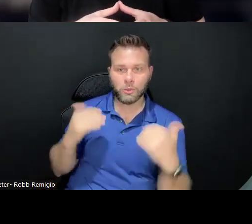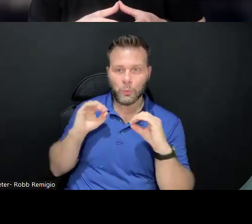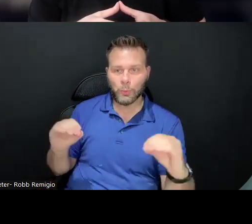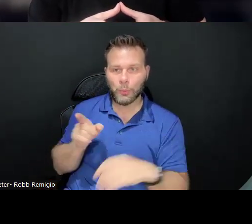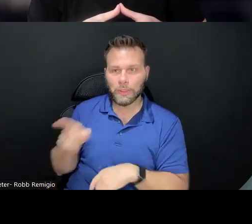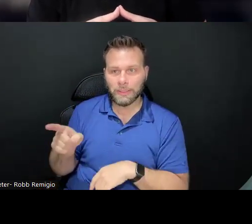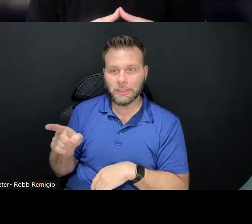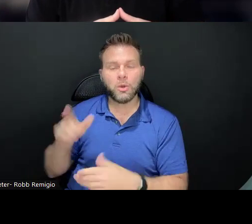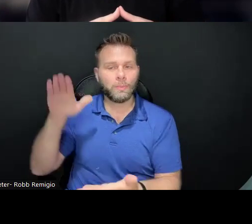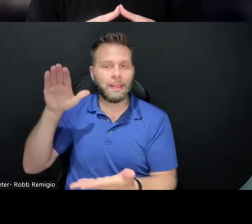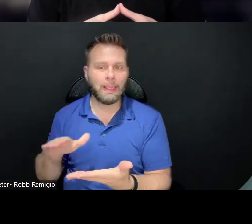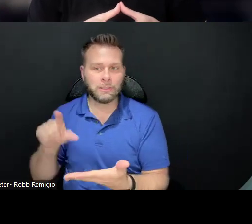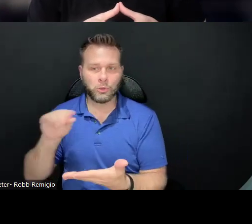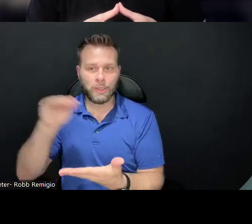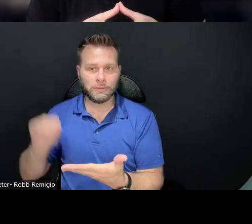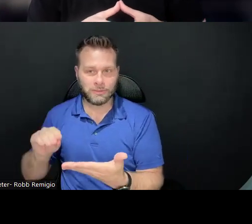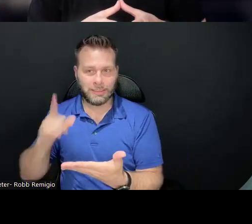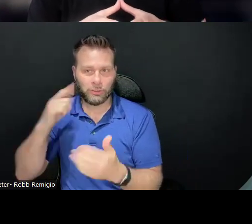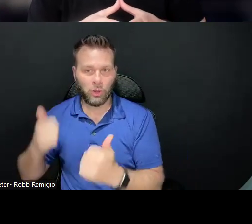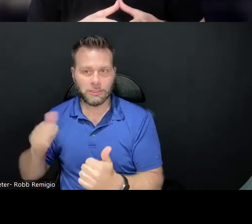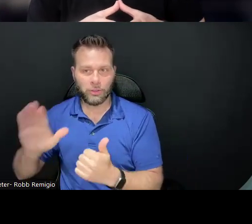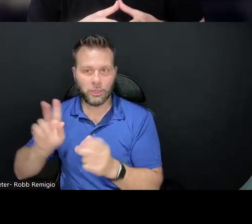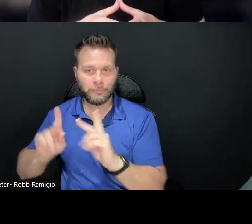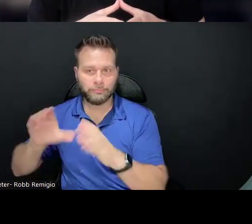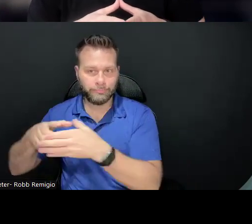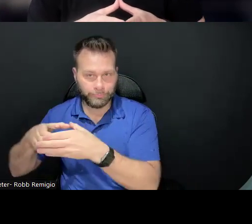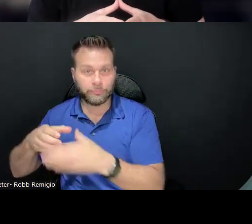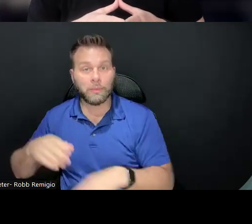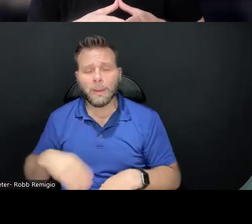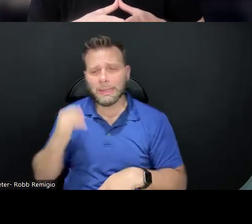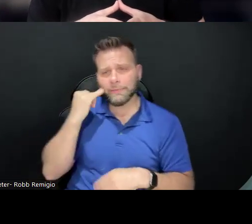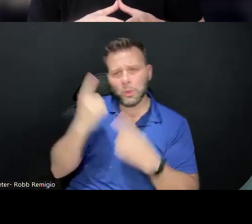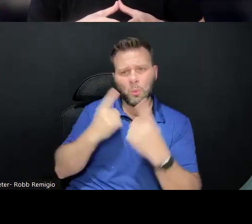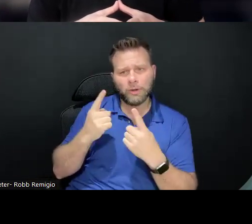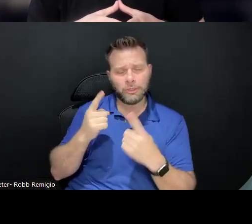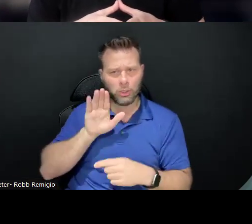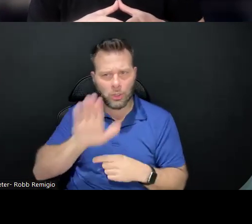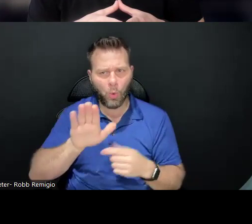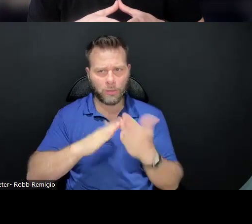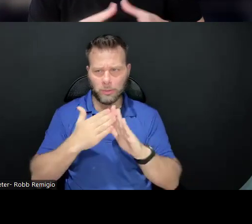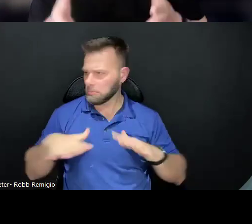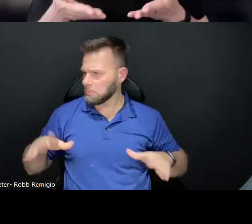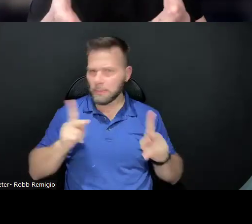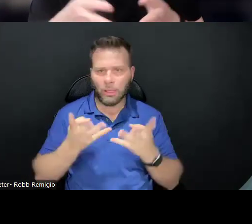So there it is probably it is But basically, if you are wondering how many people in